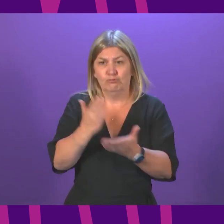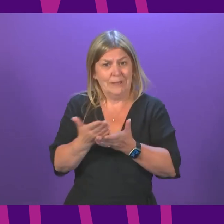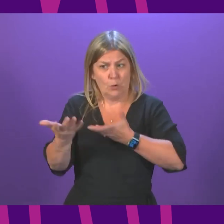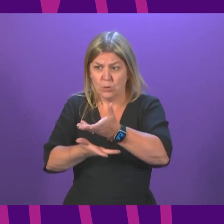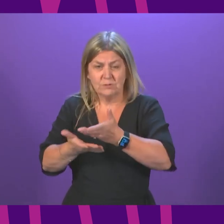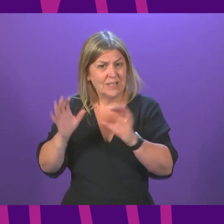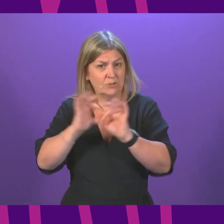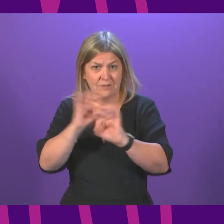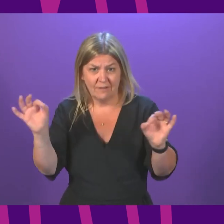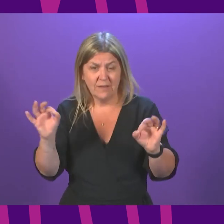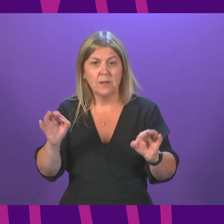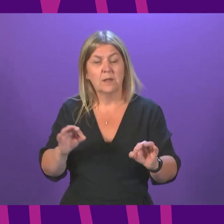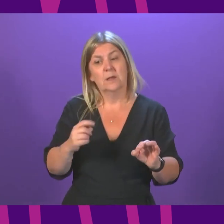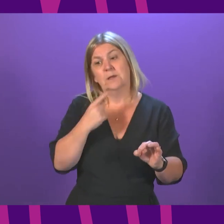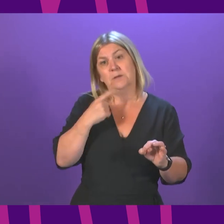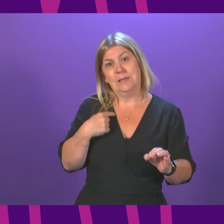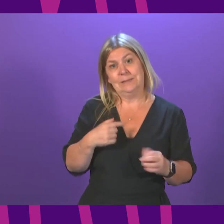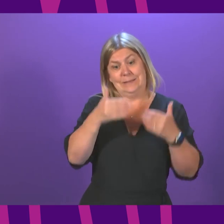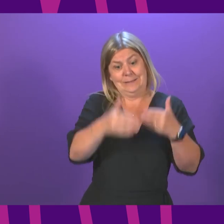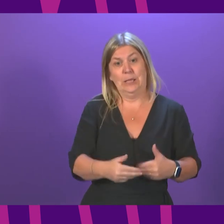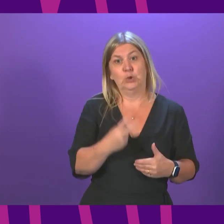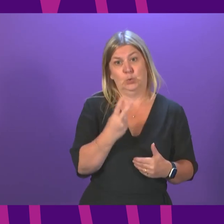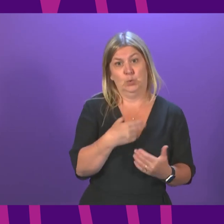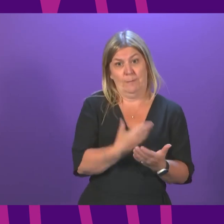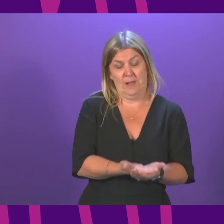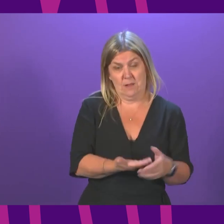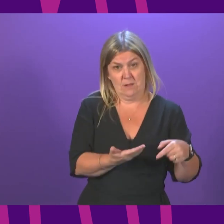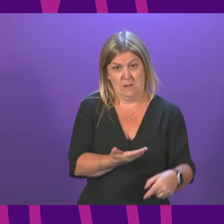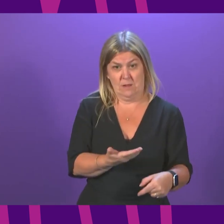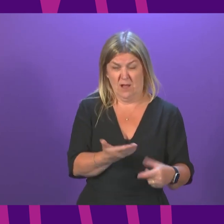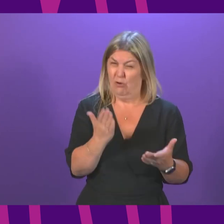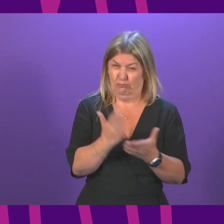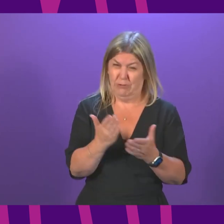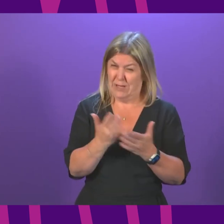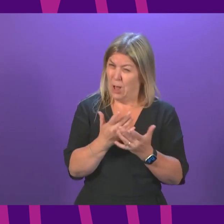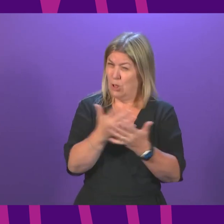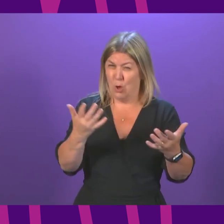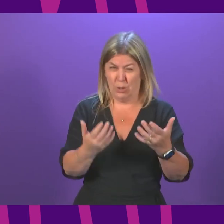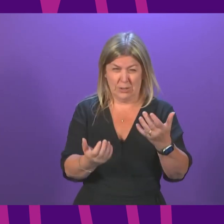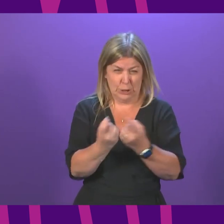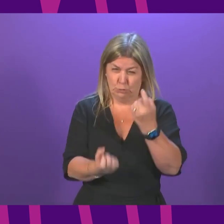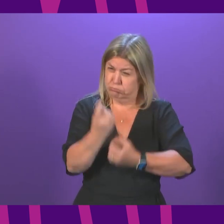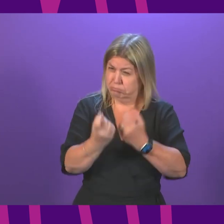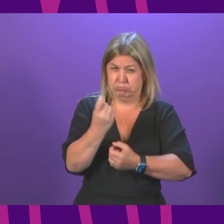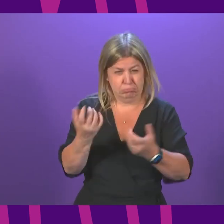that issue is not going to go away, and we need to create the space in the autumn to discuss it in more detail.